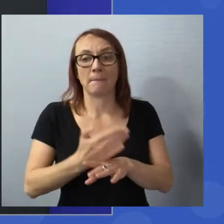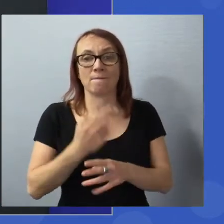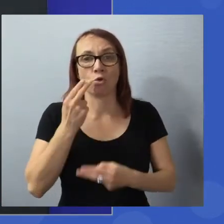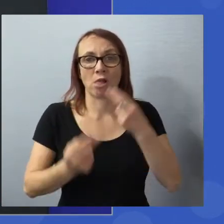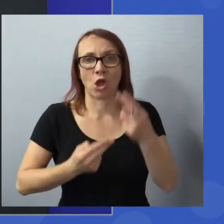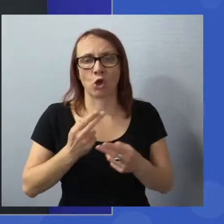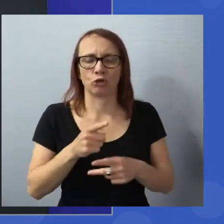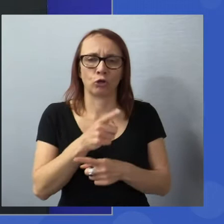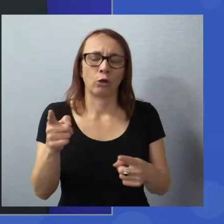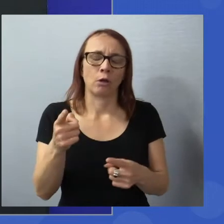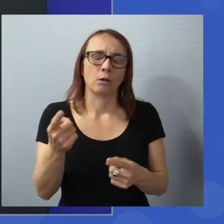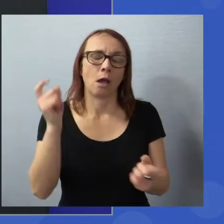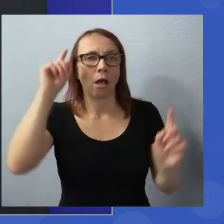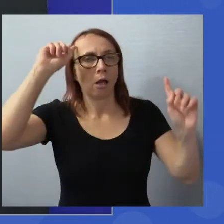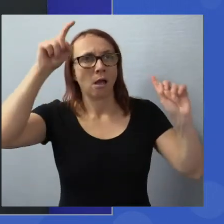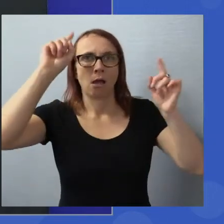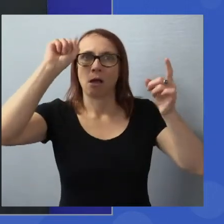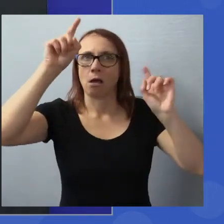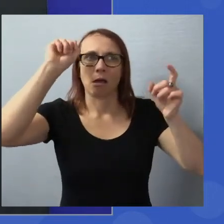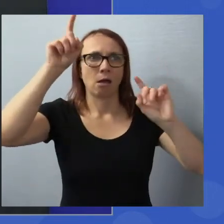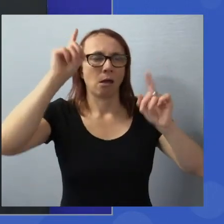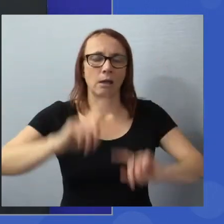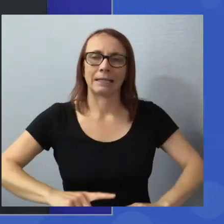up a whole range of different ways in which we might do that and I thought I'd